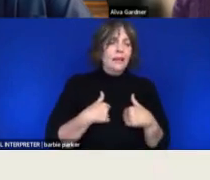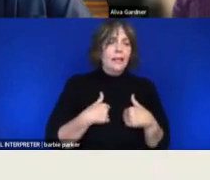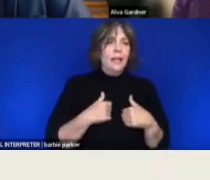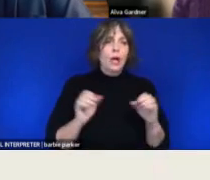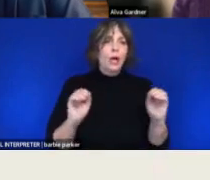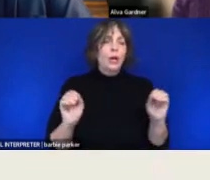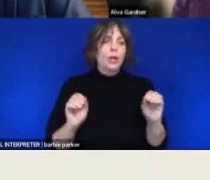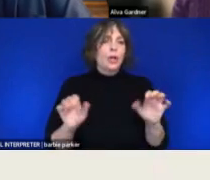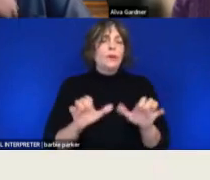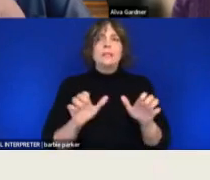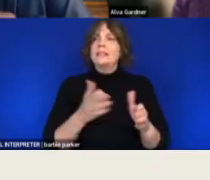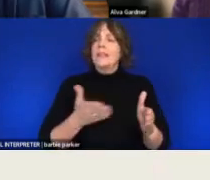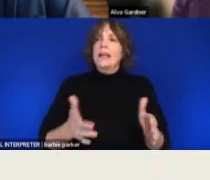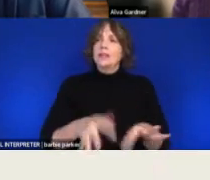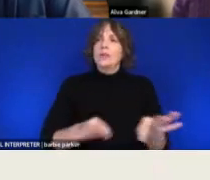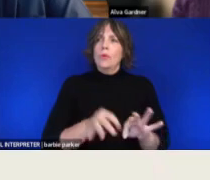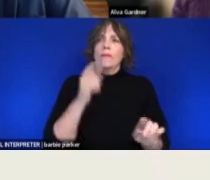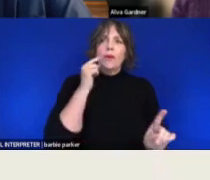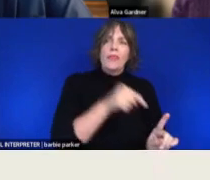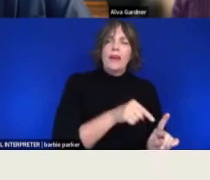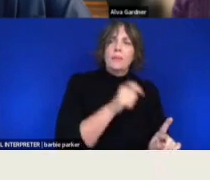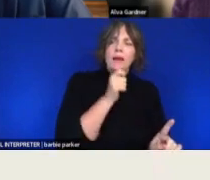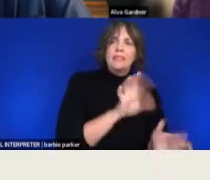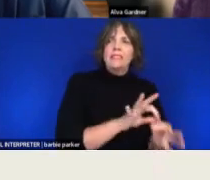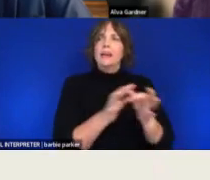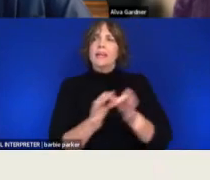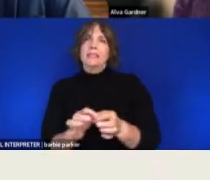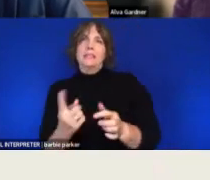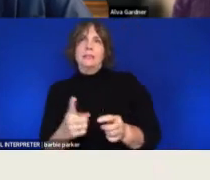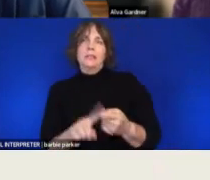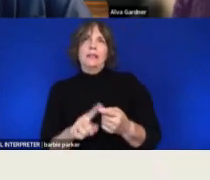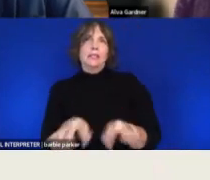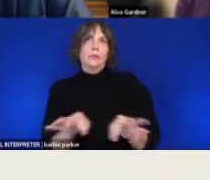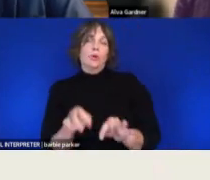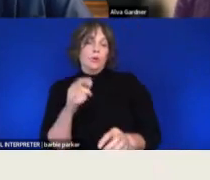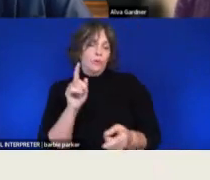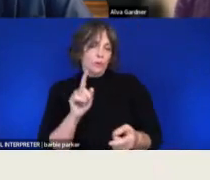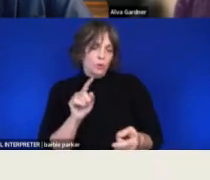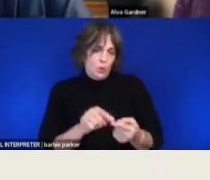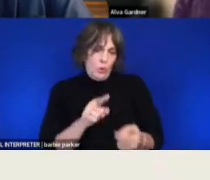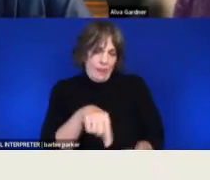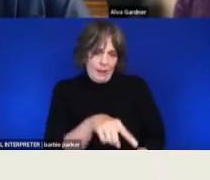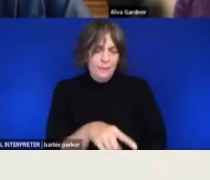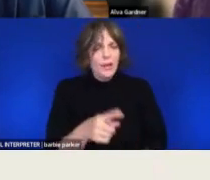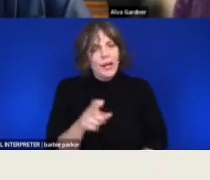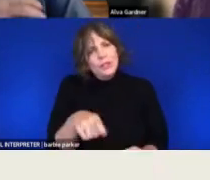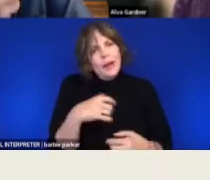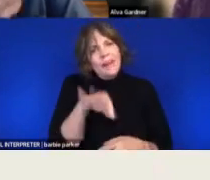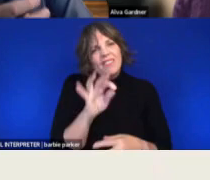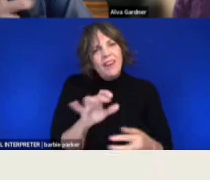their health and safety, if it's not connected to something that's important to them. And we really need to find out what that connection is, which means